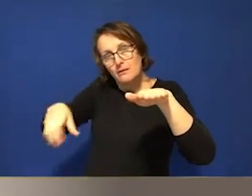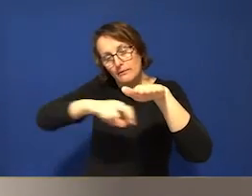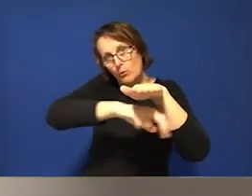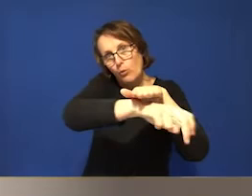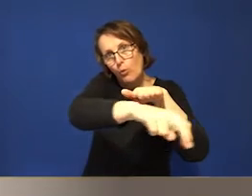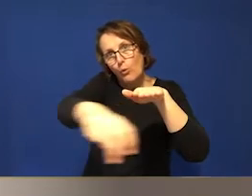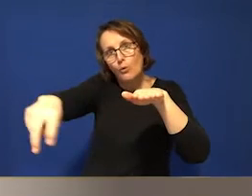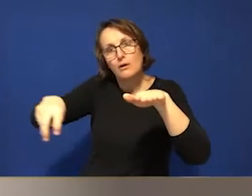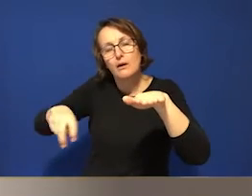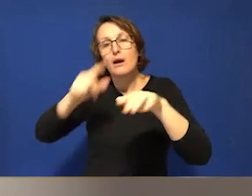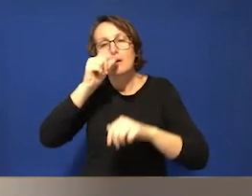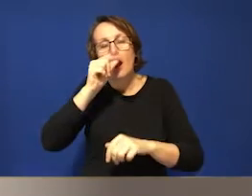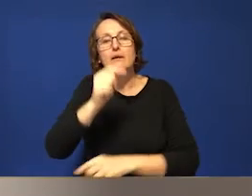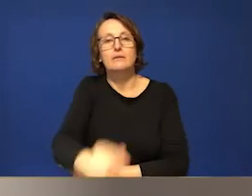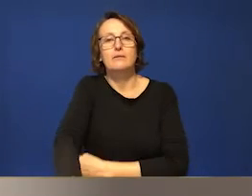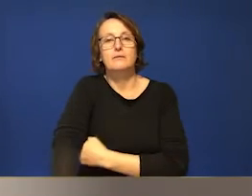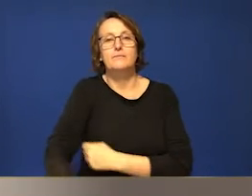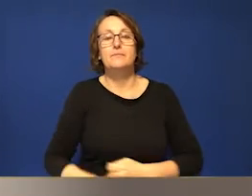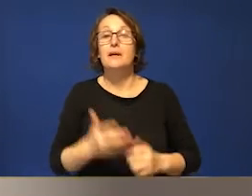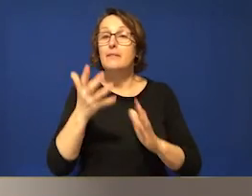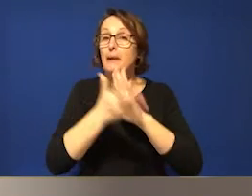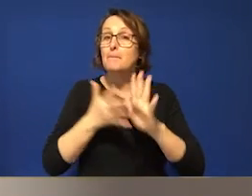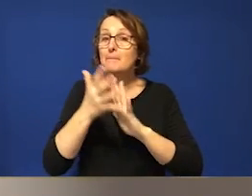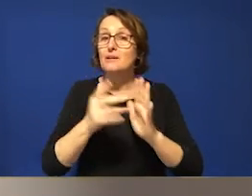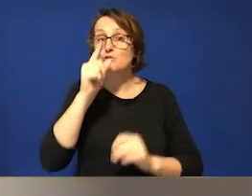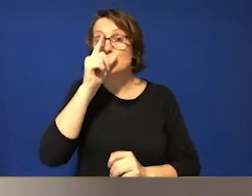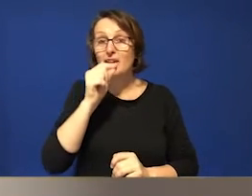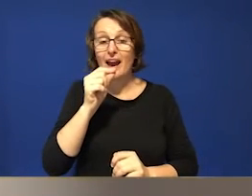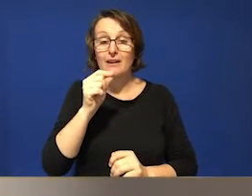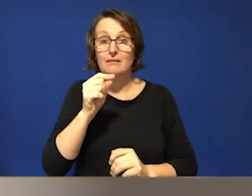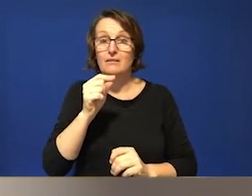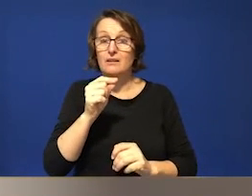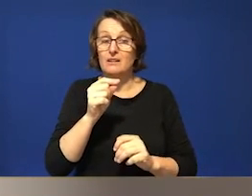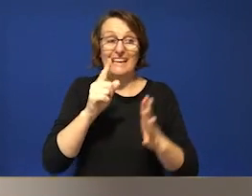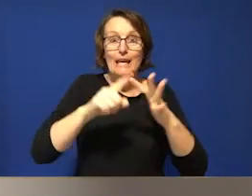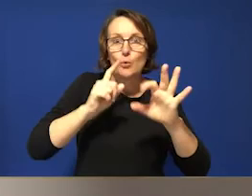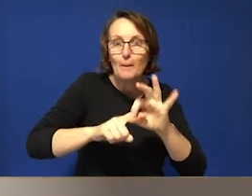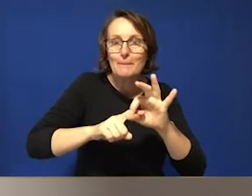So what it allows us to do is both put all the services in that perimeter area.